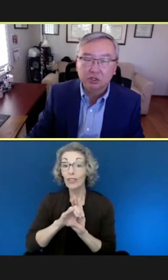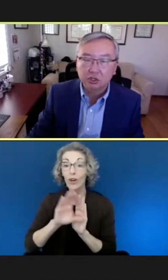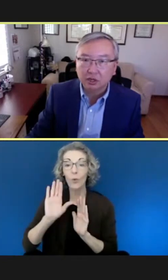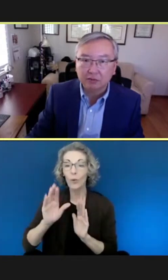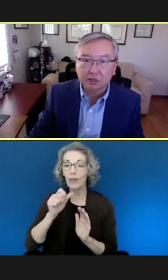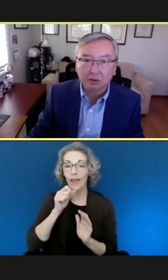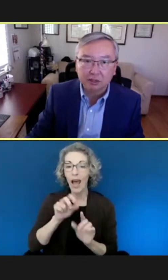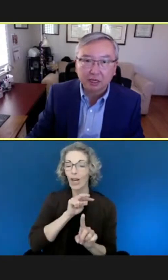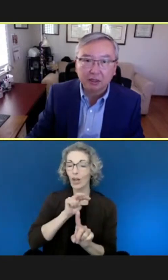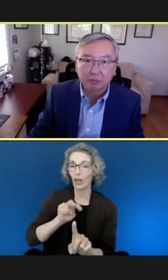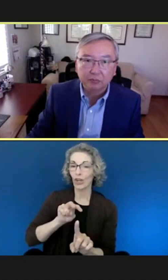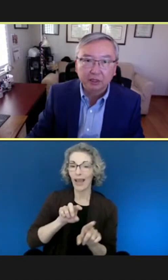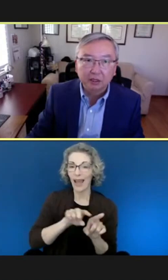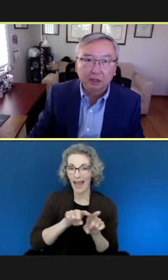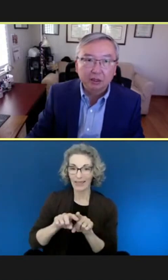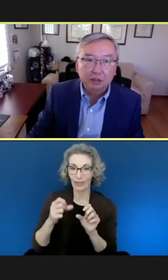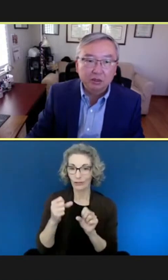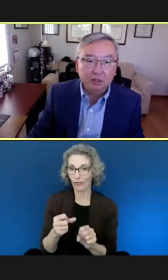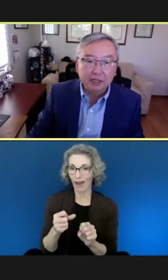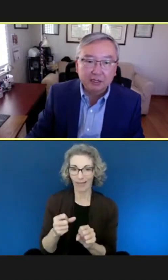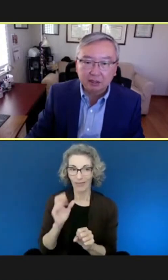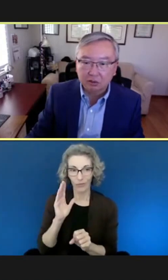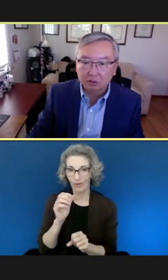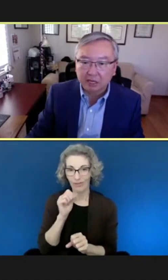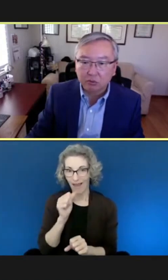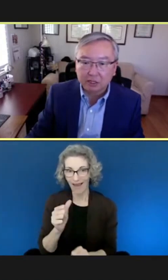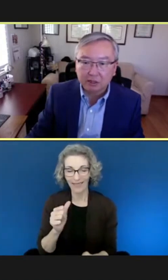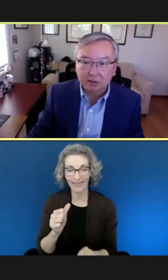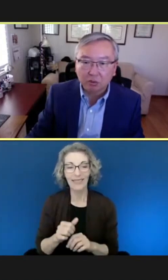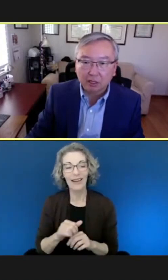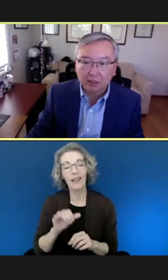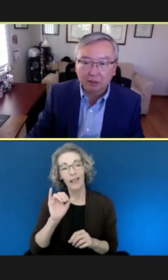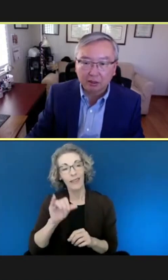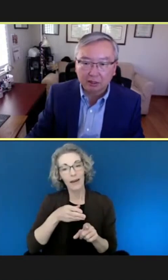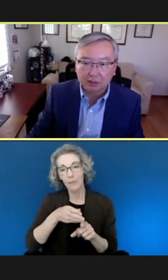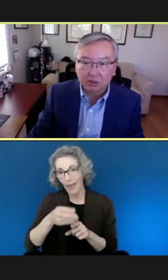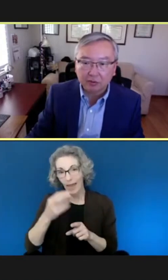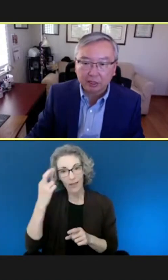strengths all the time, so that's the main reason why,